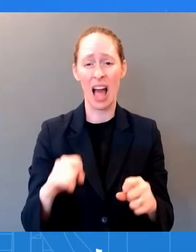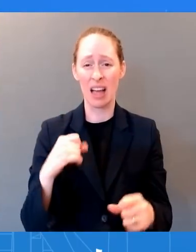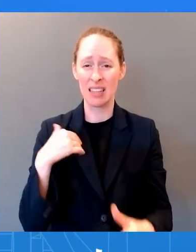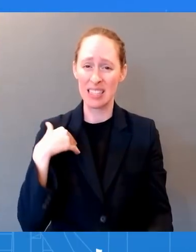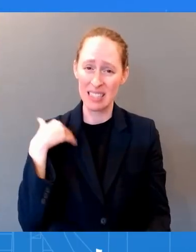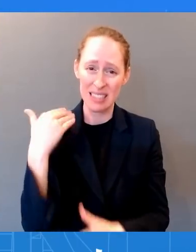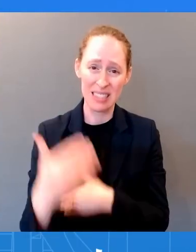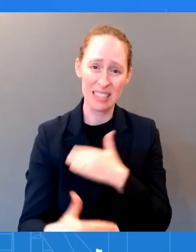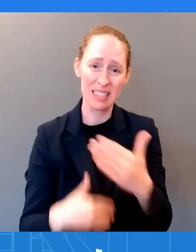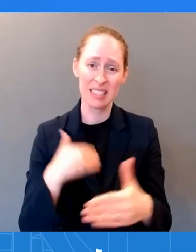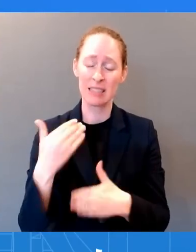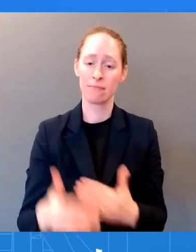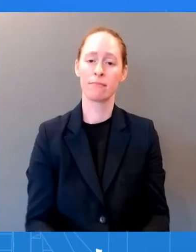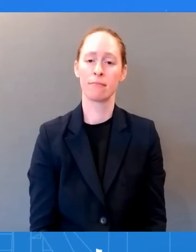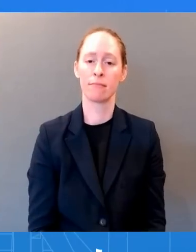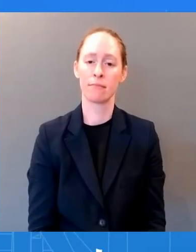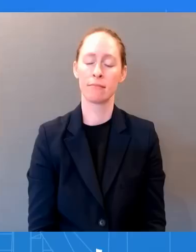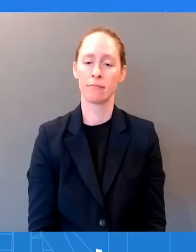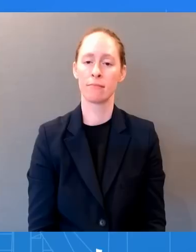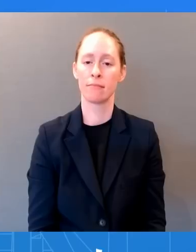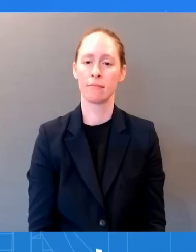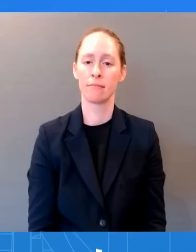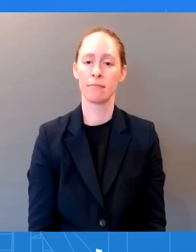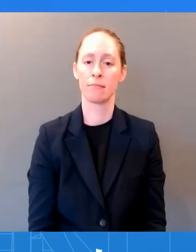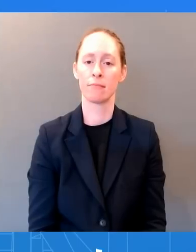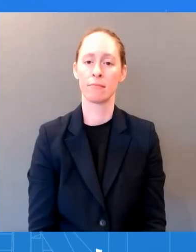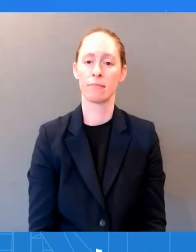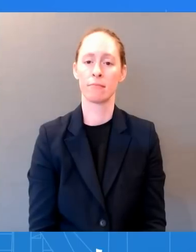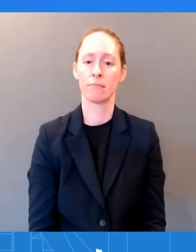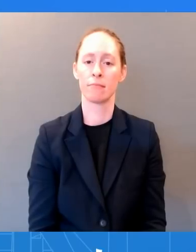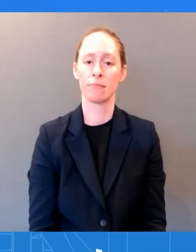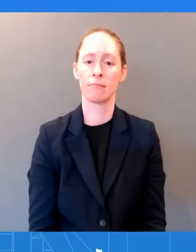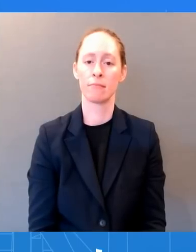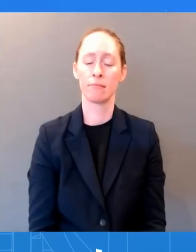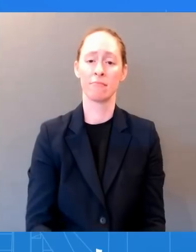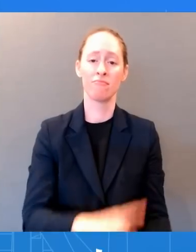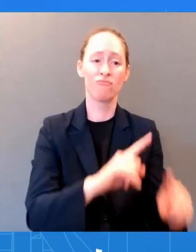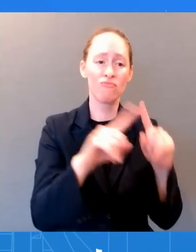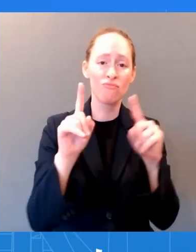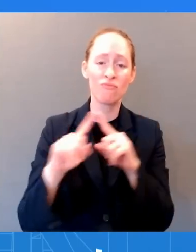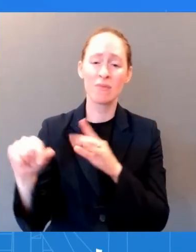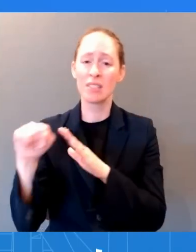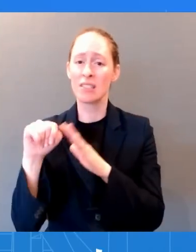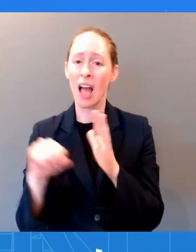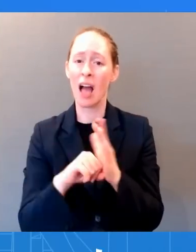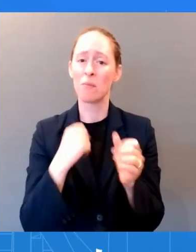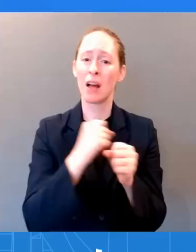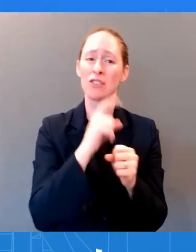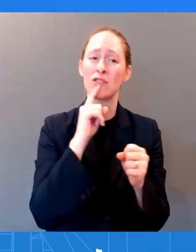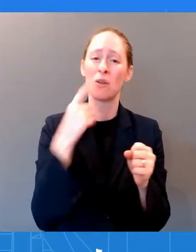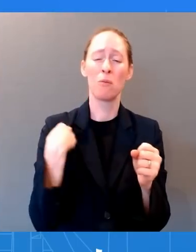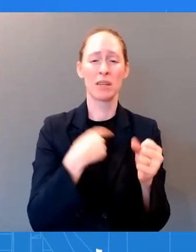and make sure that, you know, we can do everything that we can so that women can make their decision -- their own decisions --